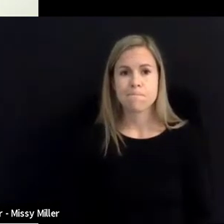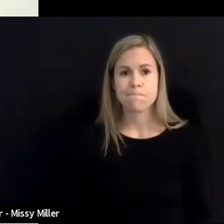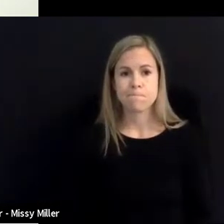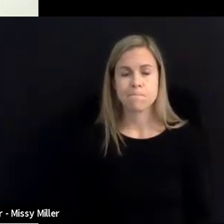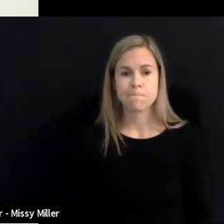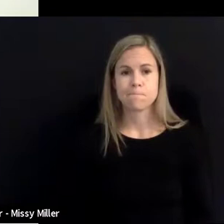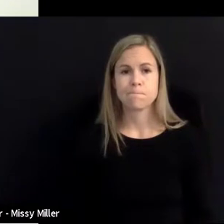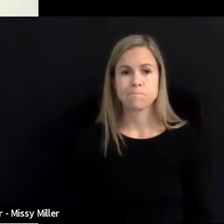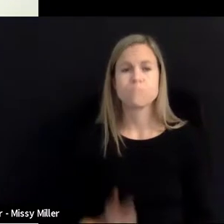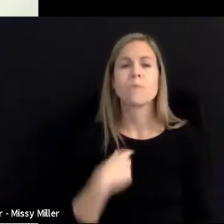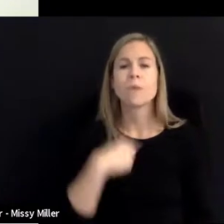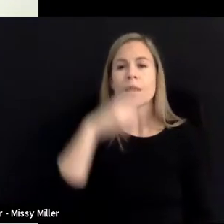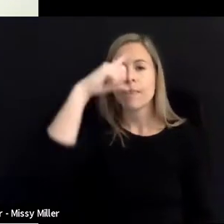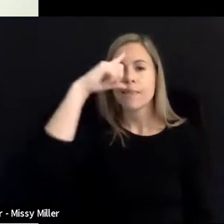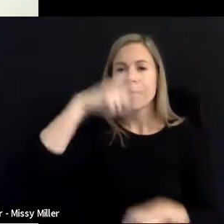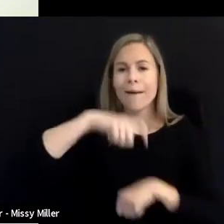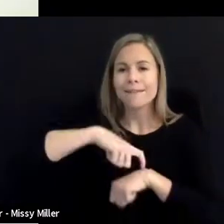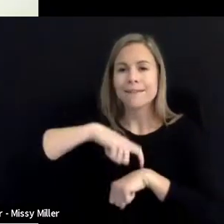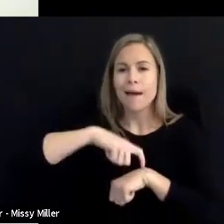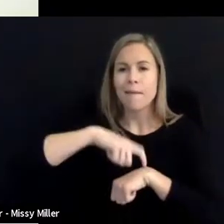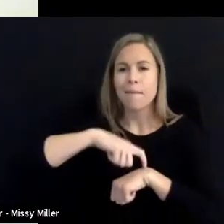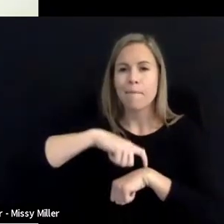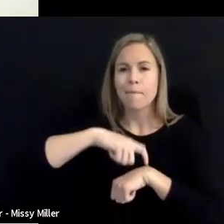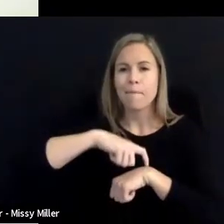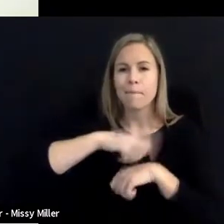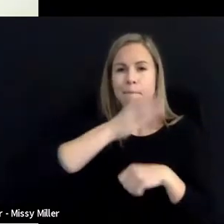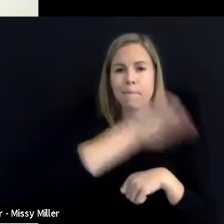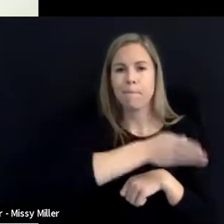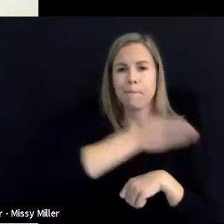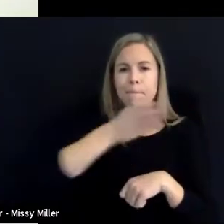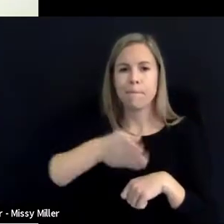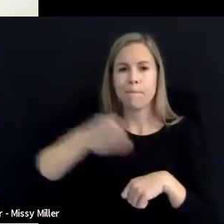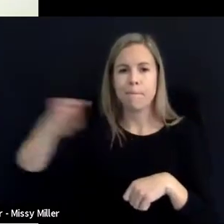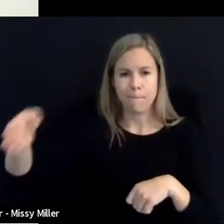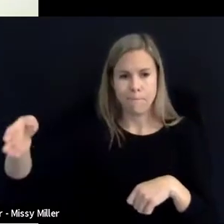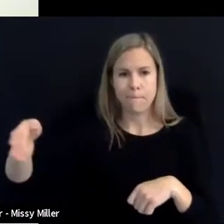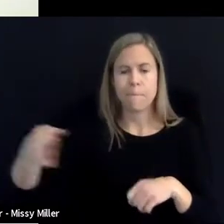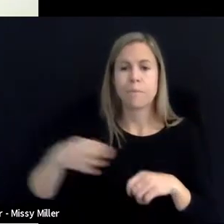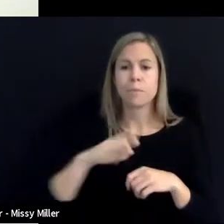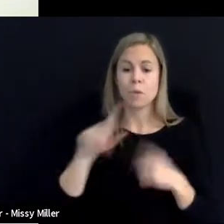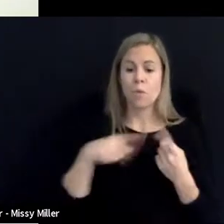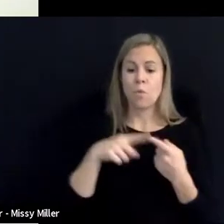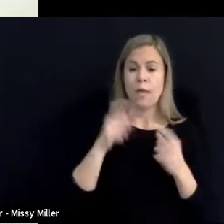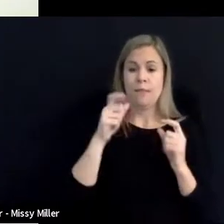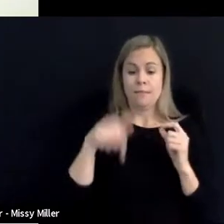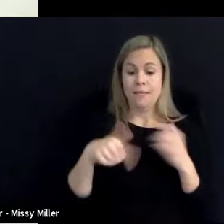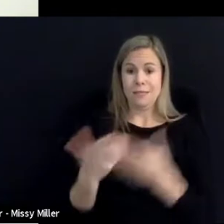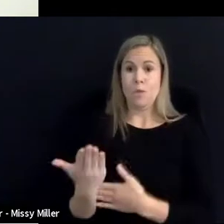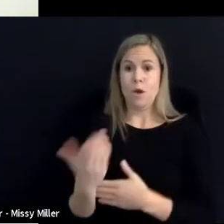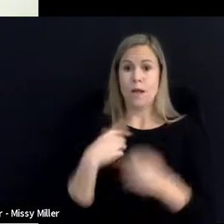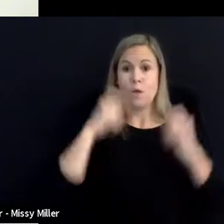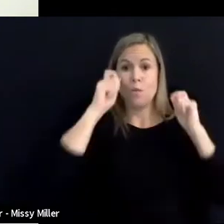Think about the passage of time, you know, from when you got up this morning, what was your plan for the day?